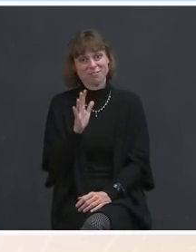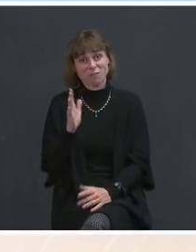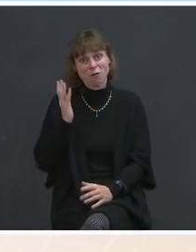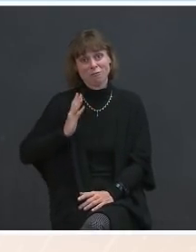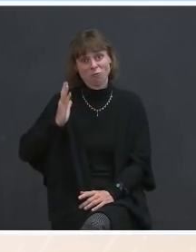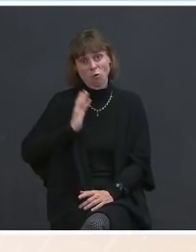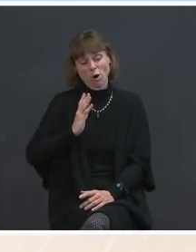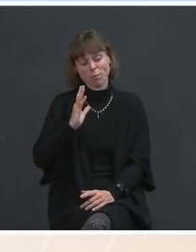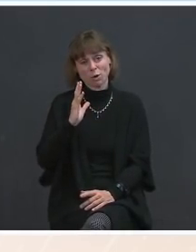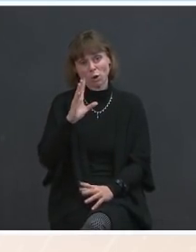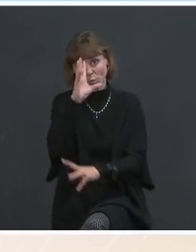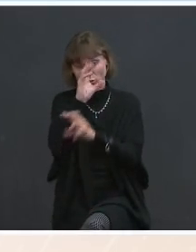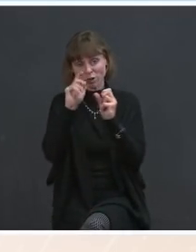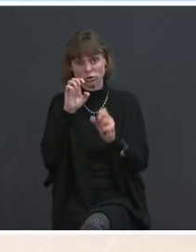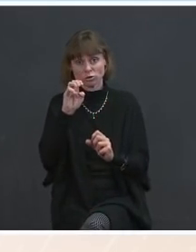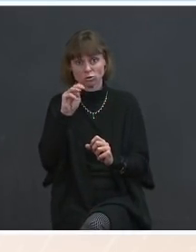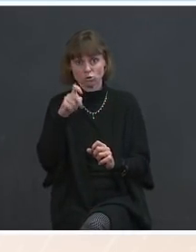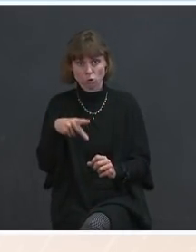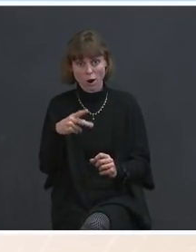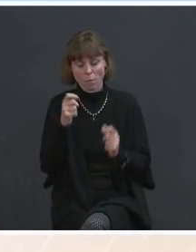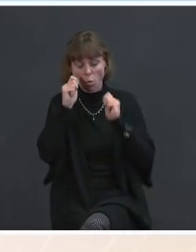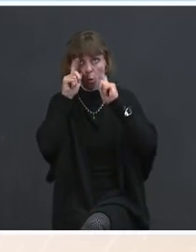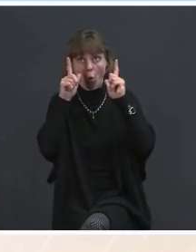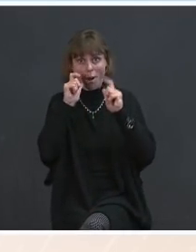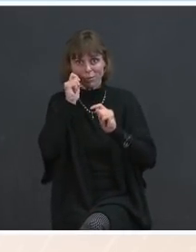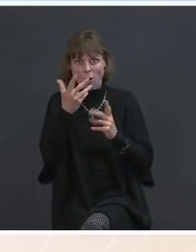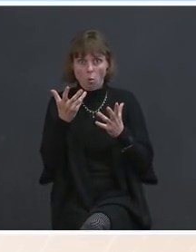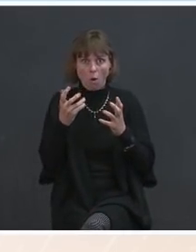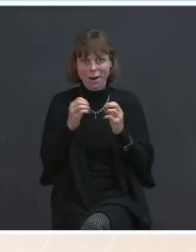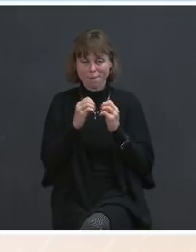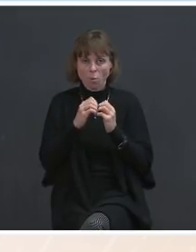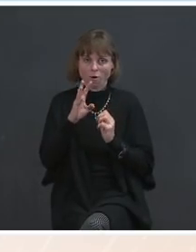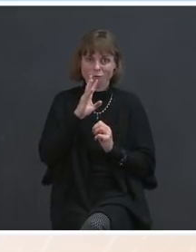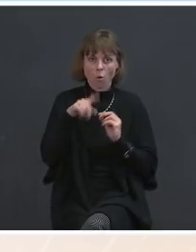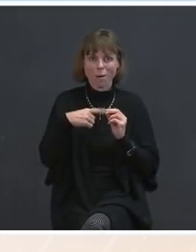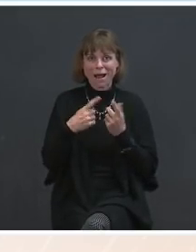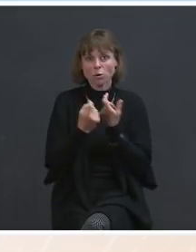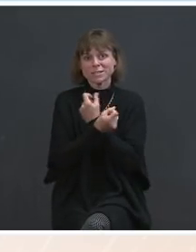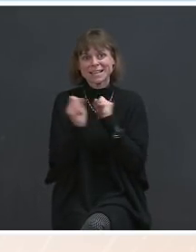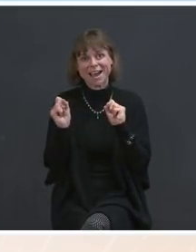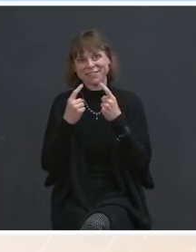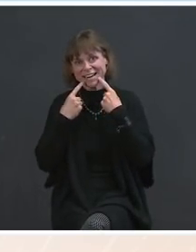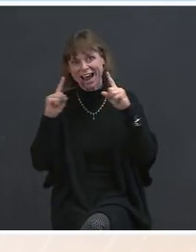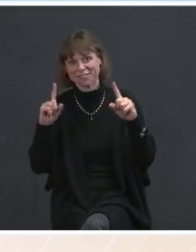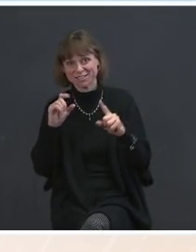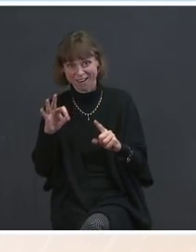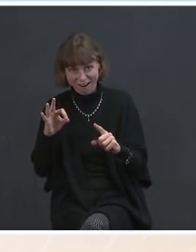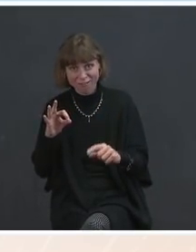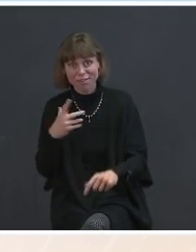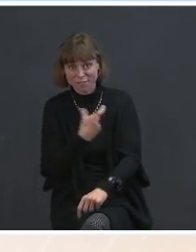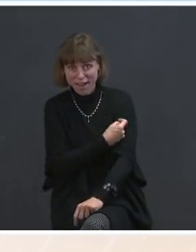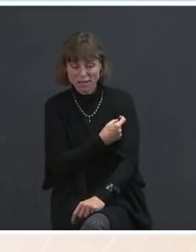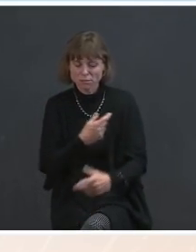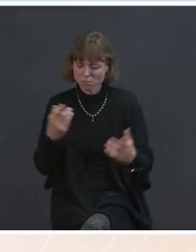and wanted to be more vocal about the safety and efficacy of the campaign -- of the vaccine, certainly we'd support that.